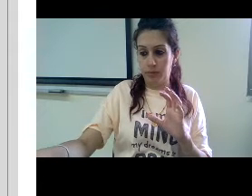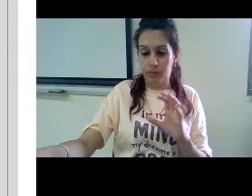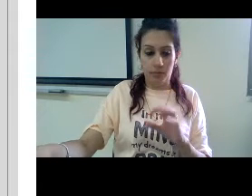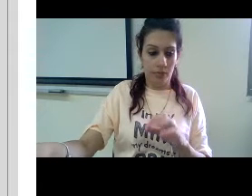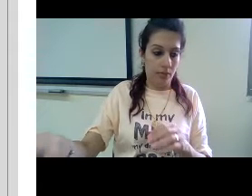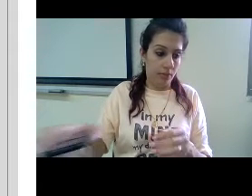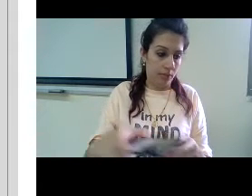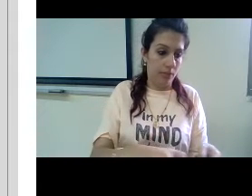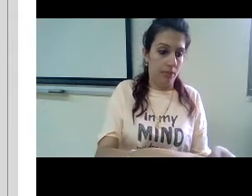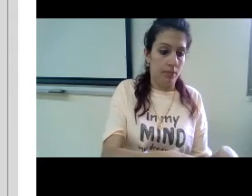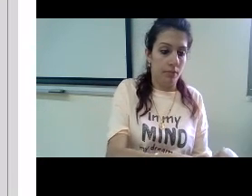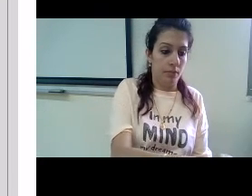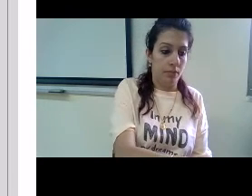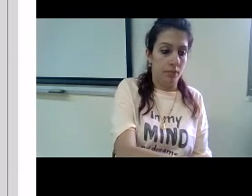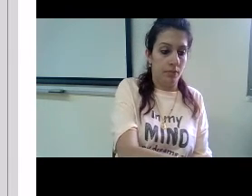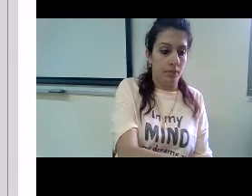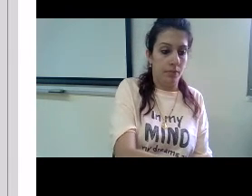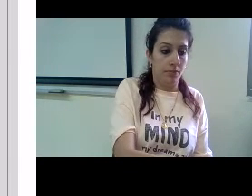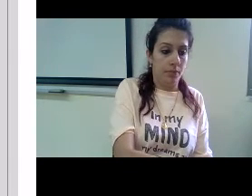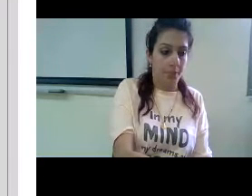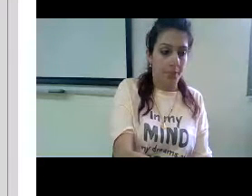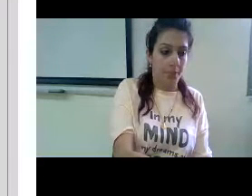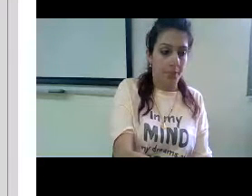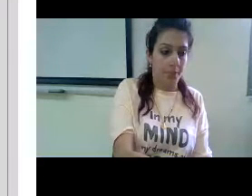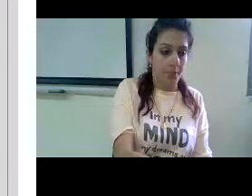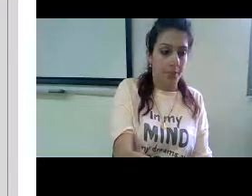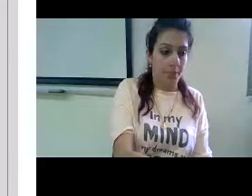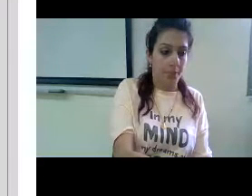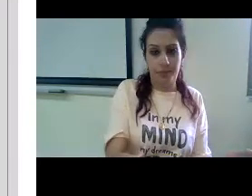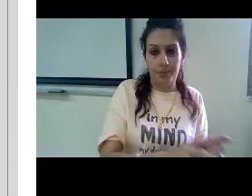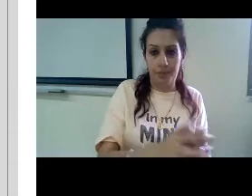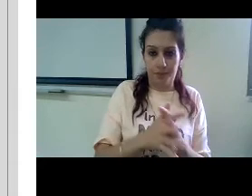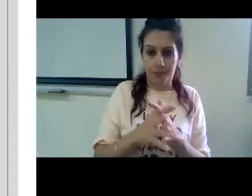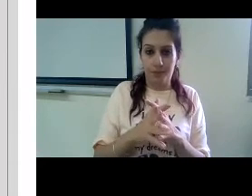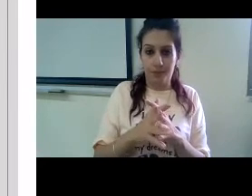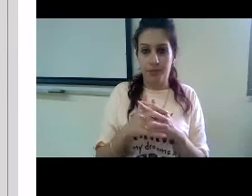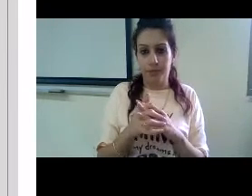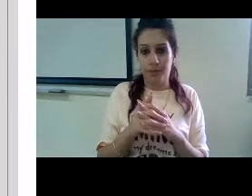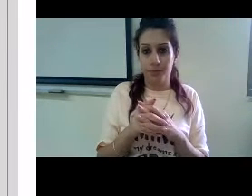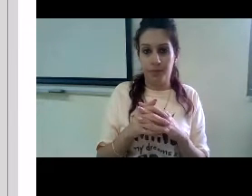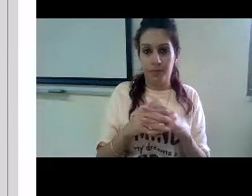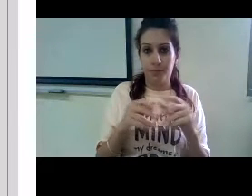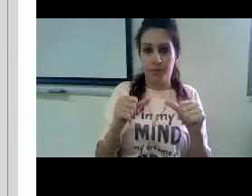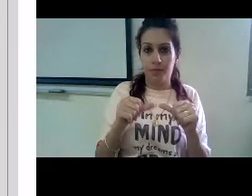the worst thing you can do is giving them homework. You have to deal with the schoolwork